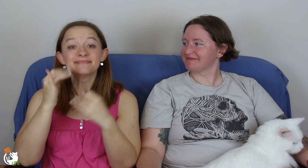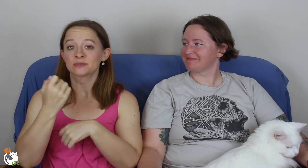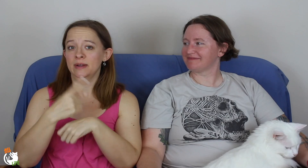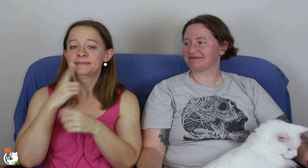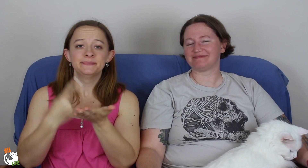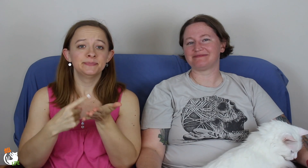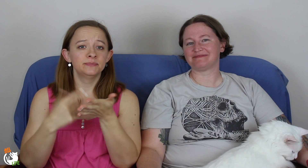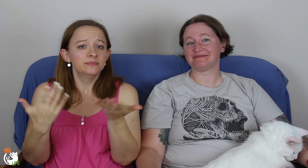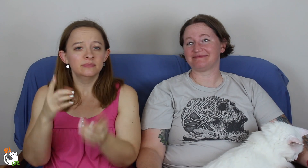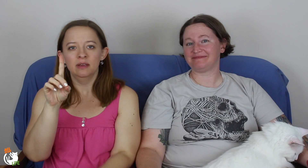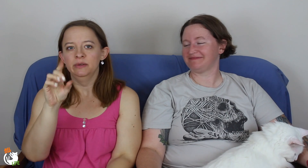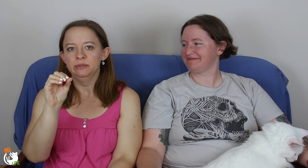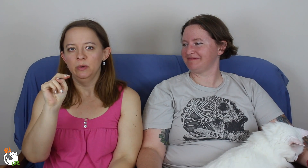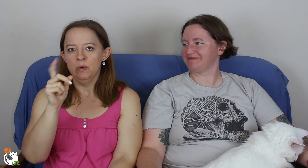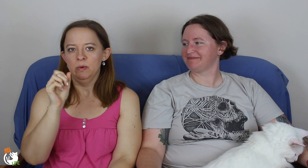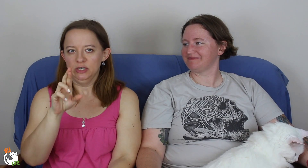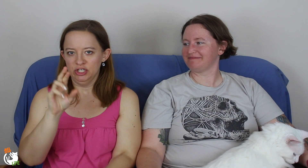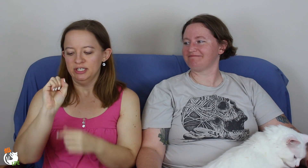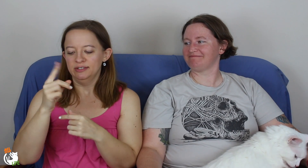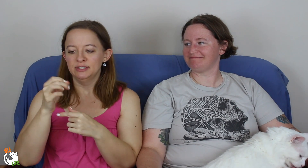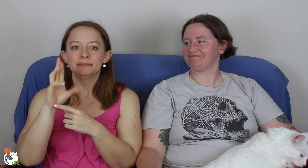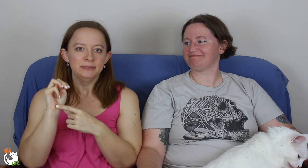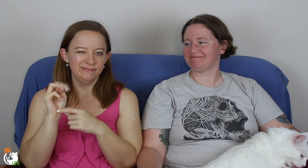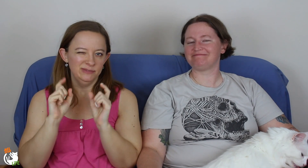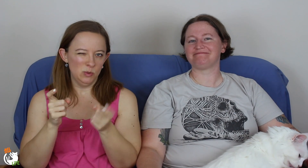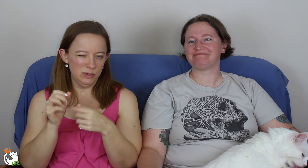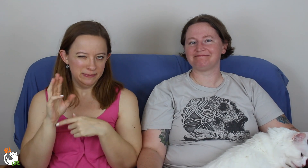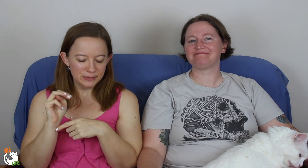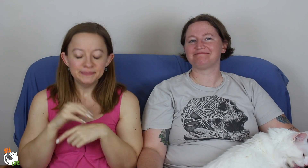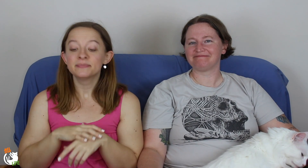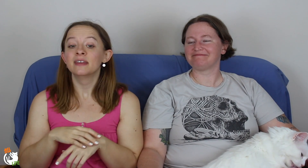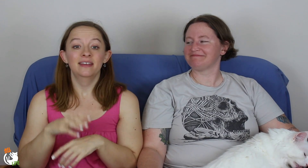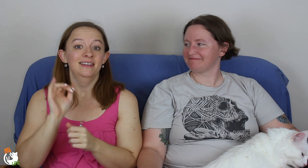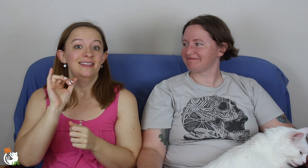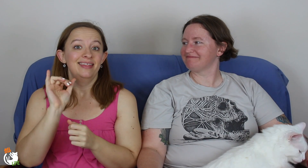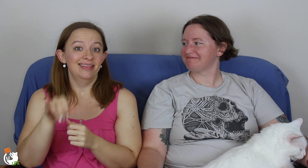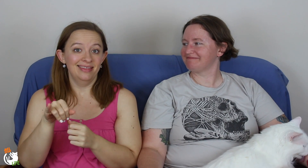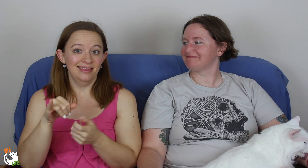[JI] Hello, so today we're going to be talking about the donor sperm process.